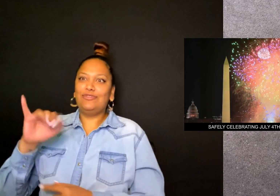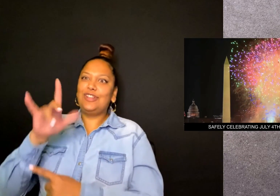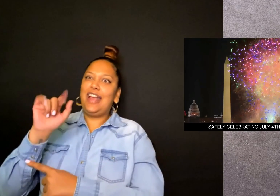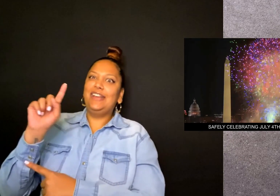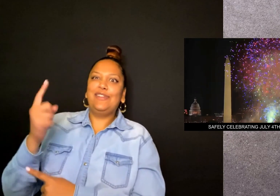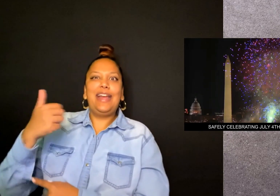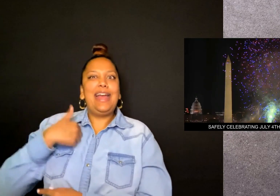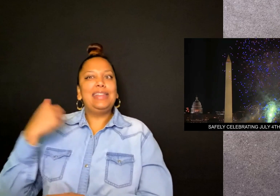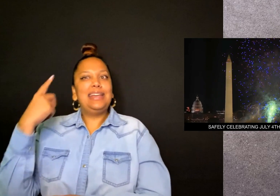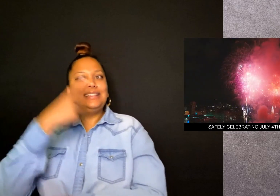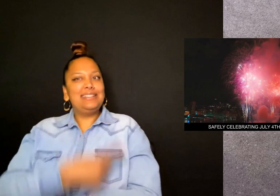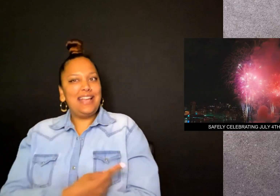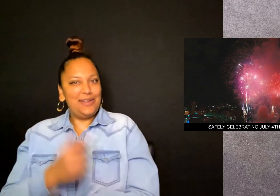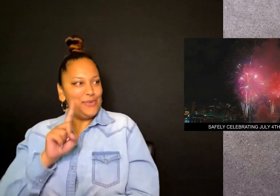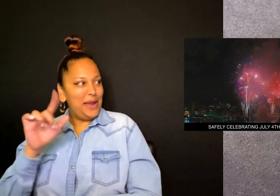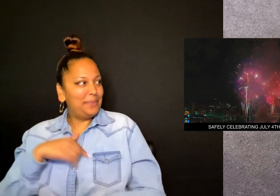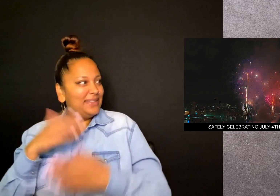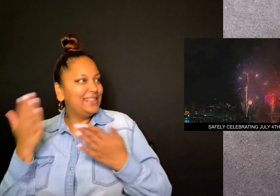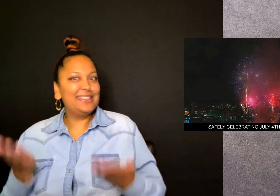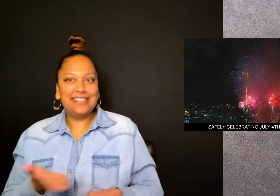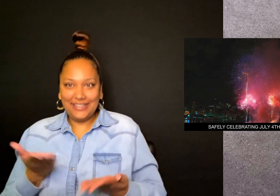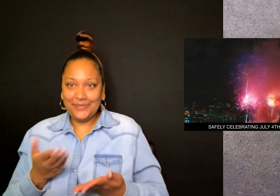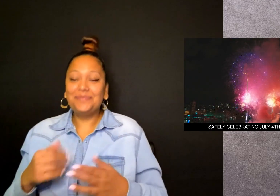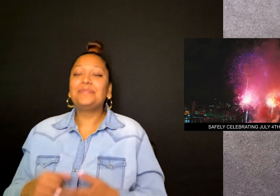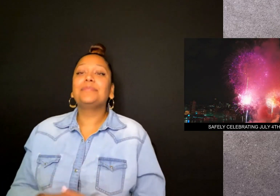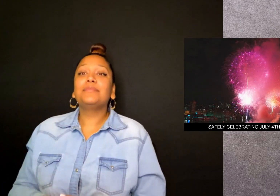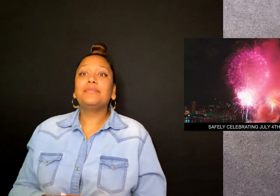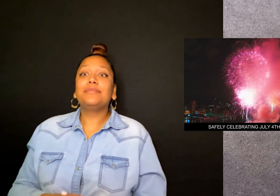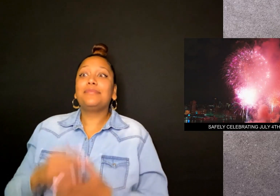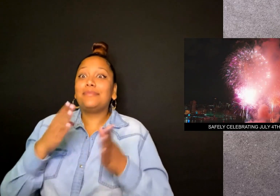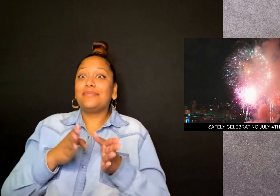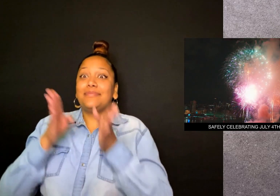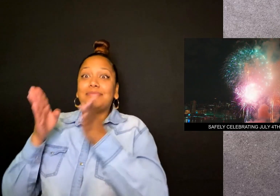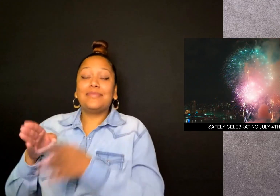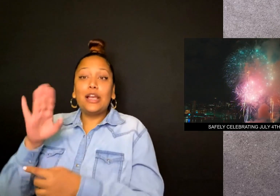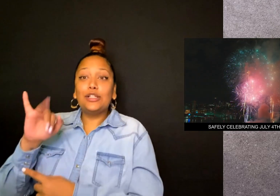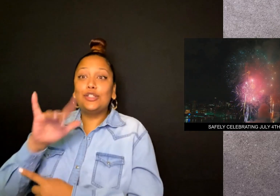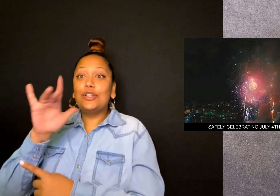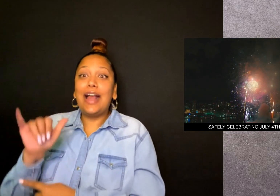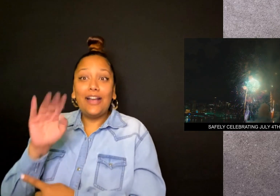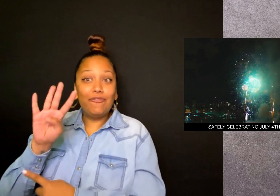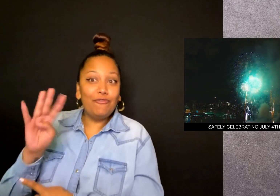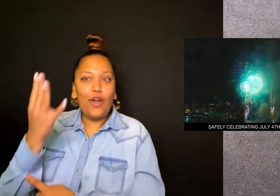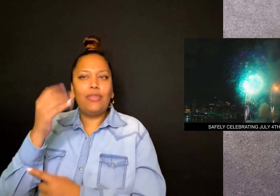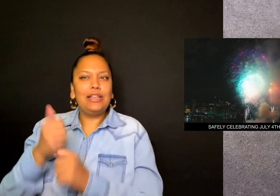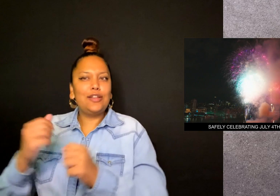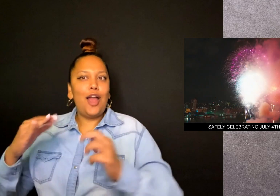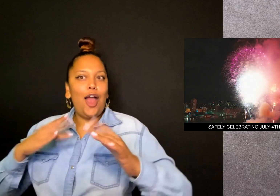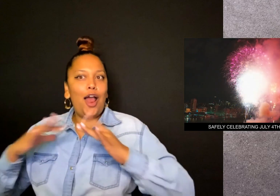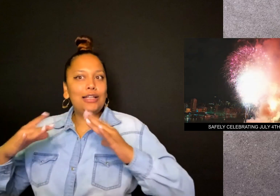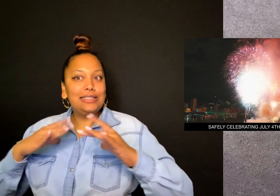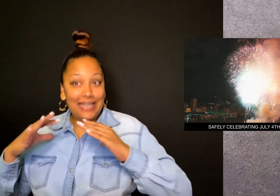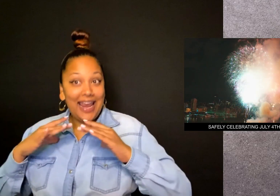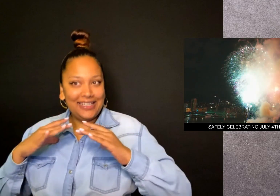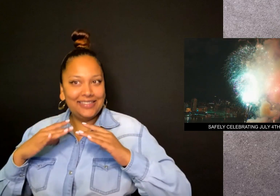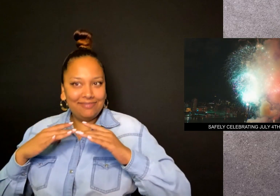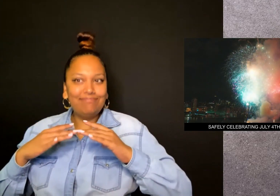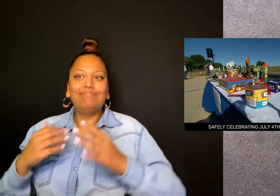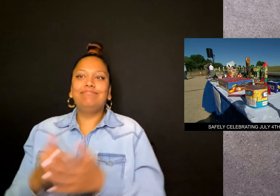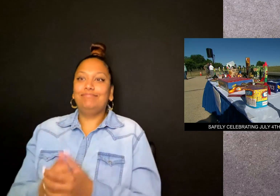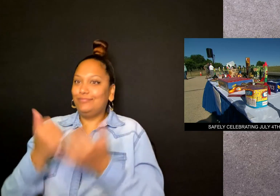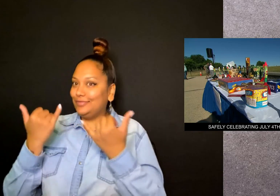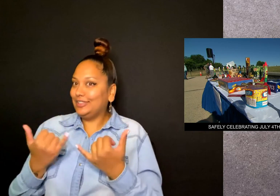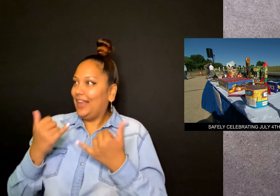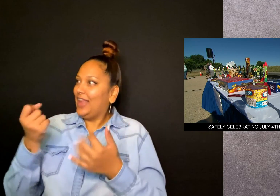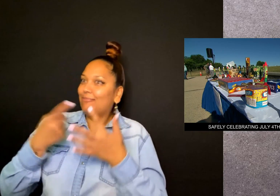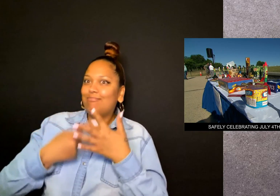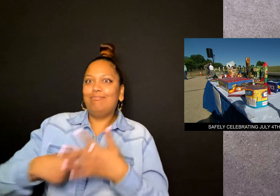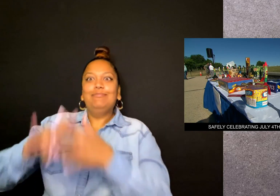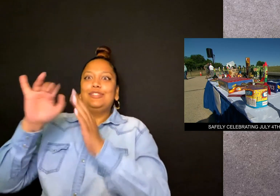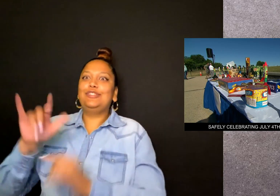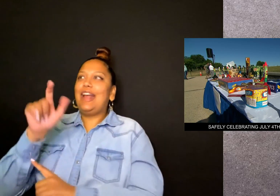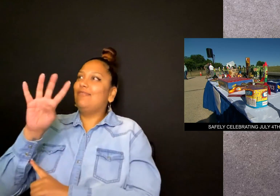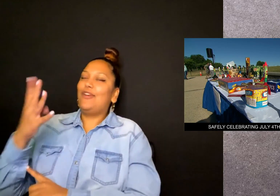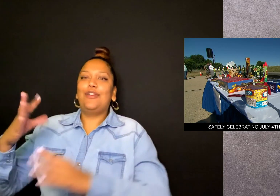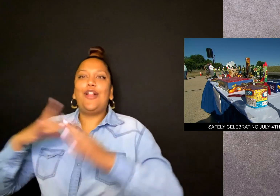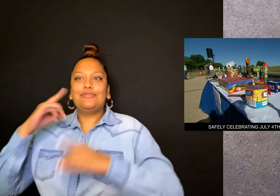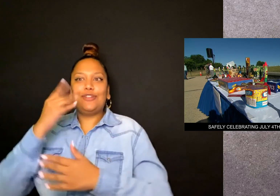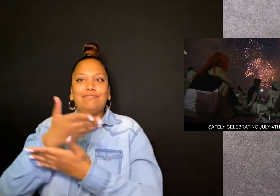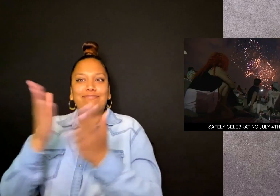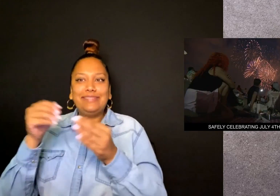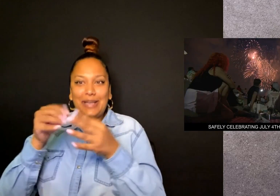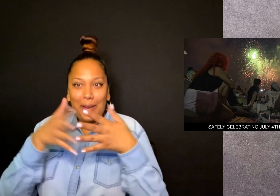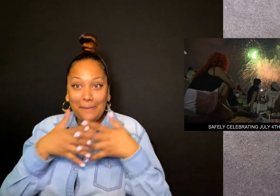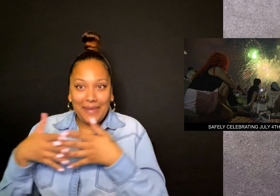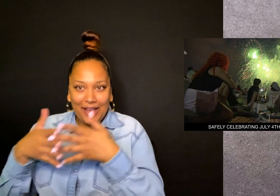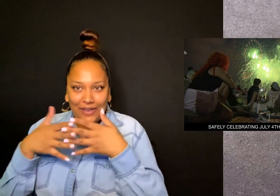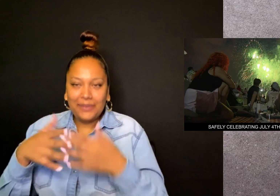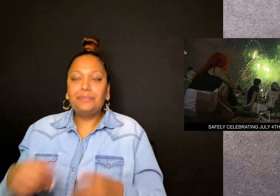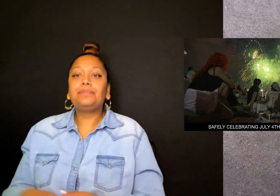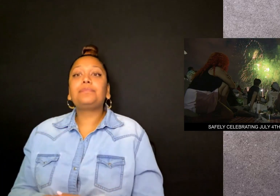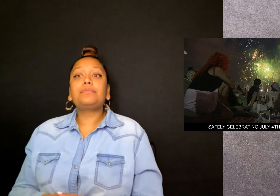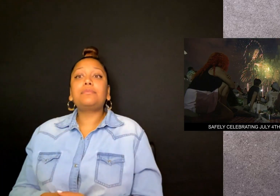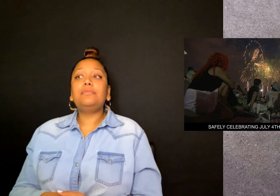that's Canada Day here where I am in Canada the fourth of July holiday begins today